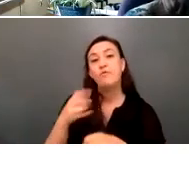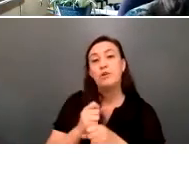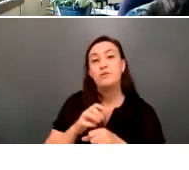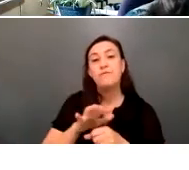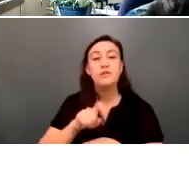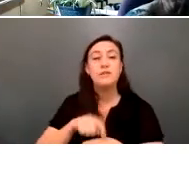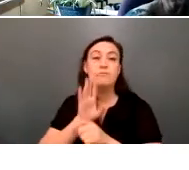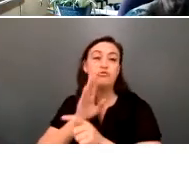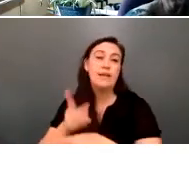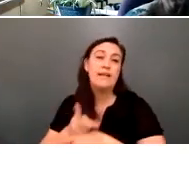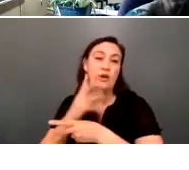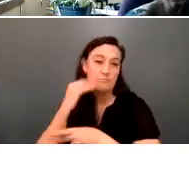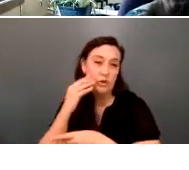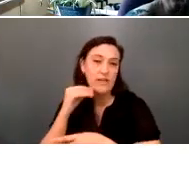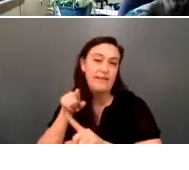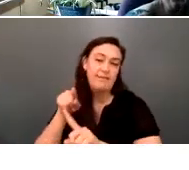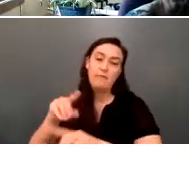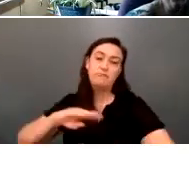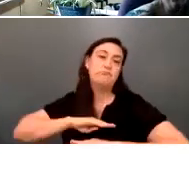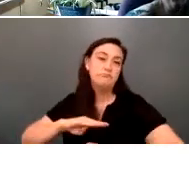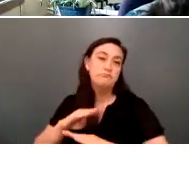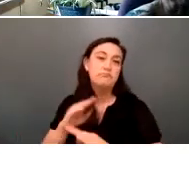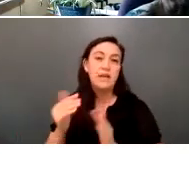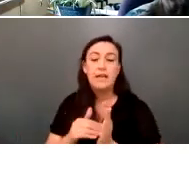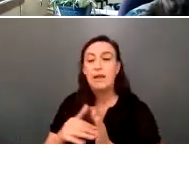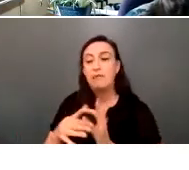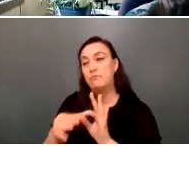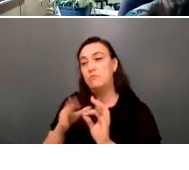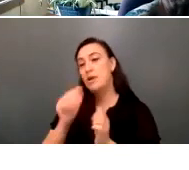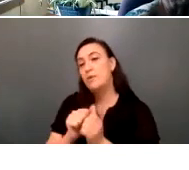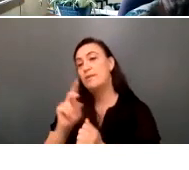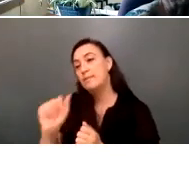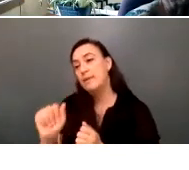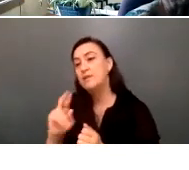here experience working with people again with disabilities or 65 years and older.